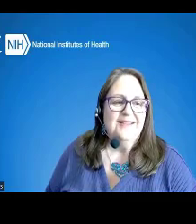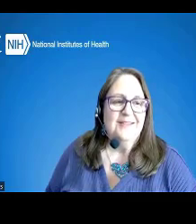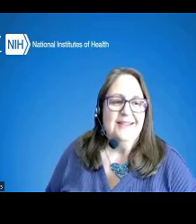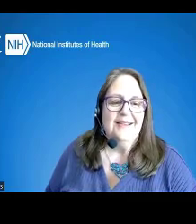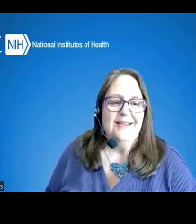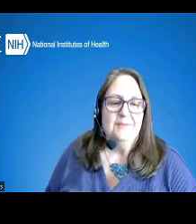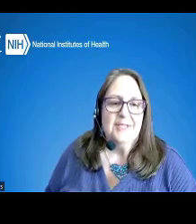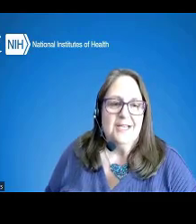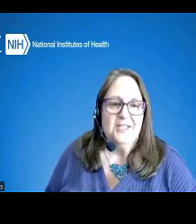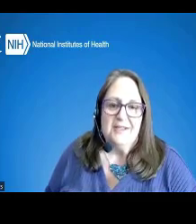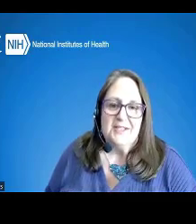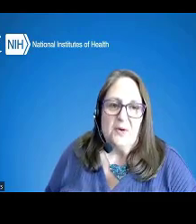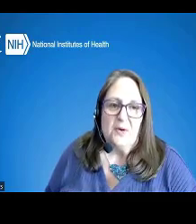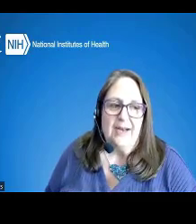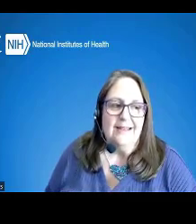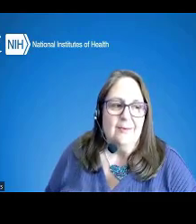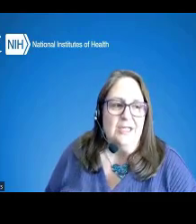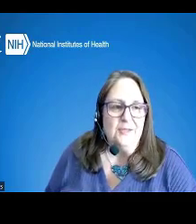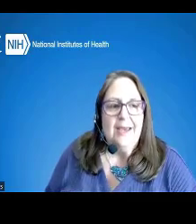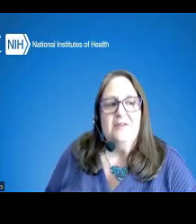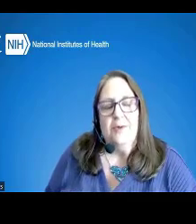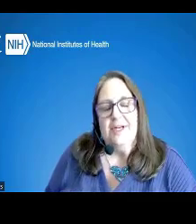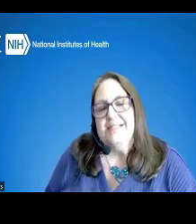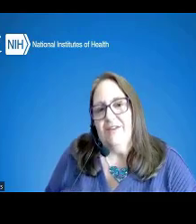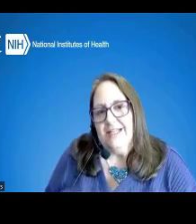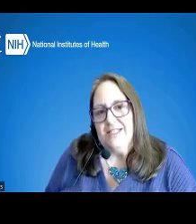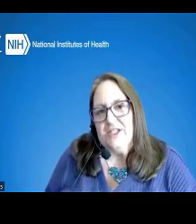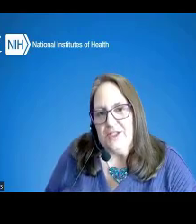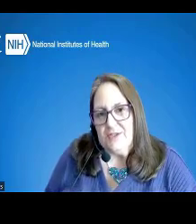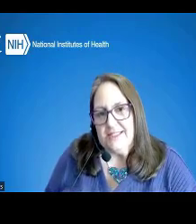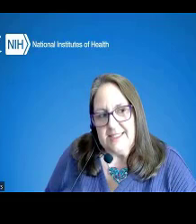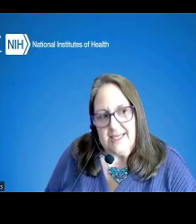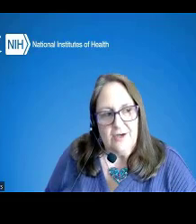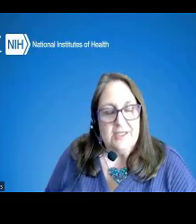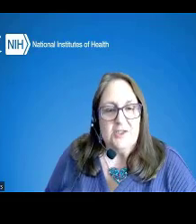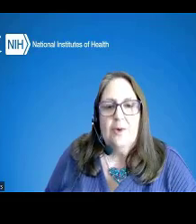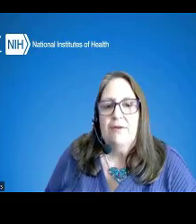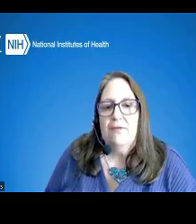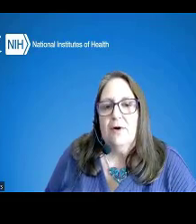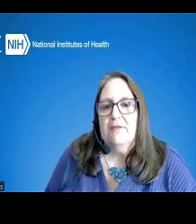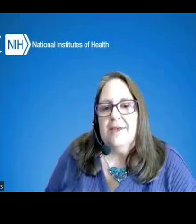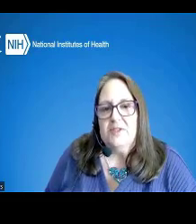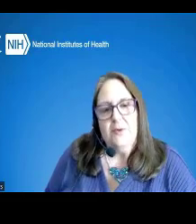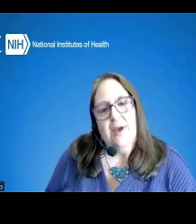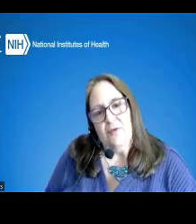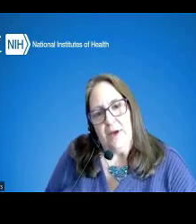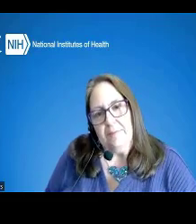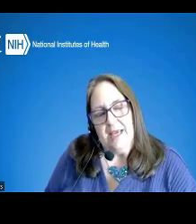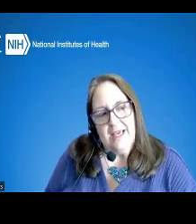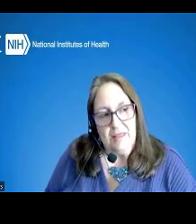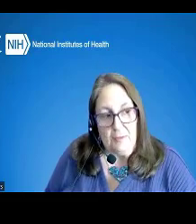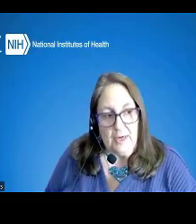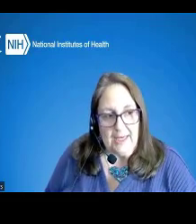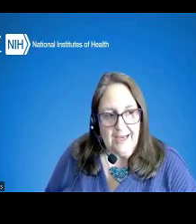So, Cynthia touched on this already, that we do have 27 institutes and centers, and 24 of them do have grantmaking authority.